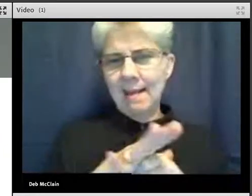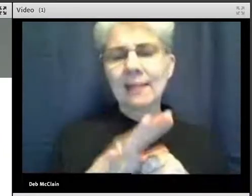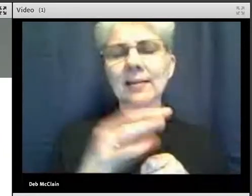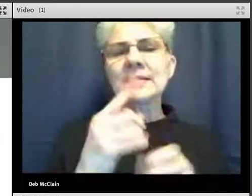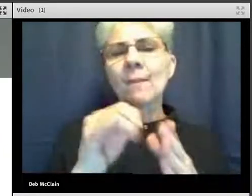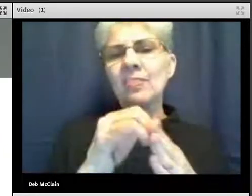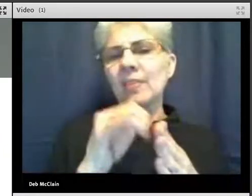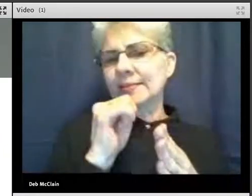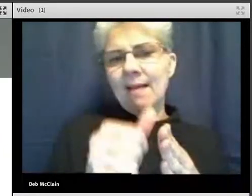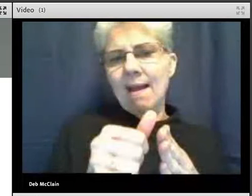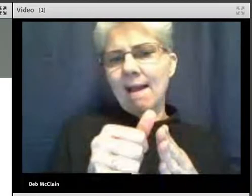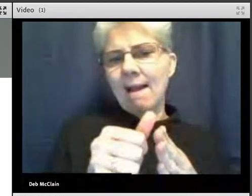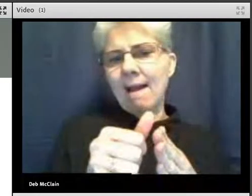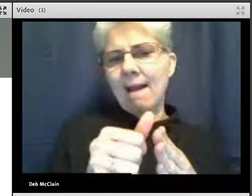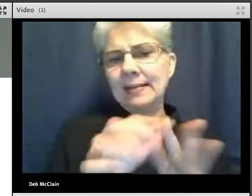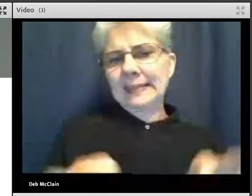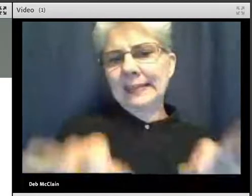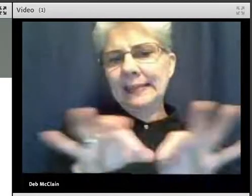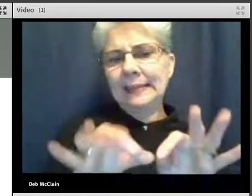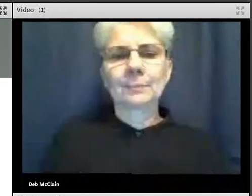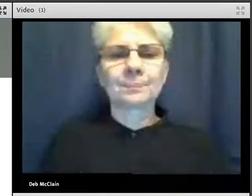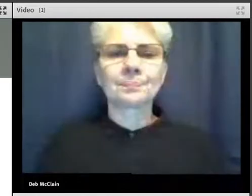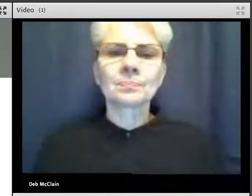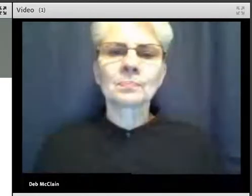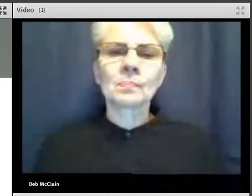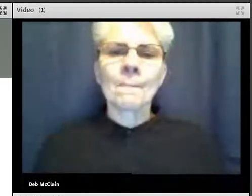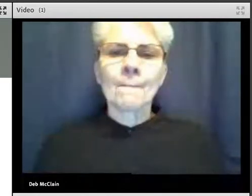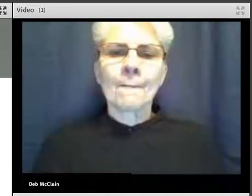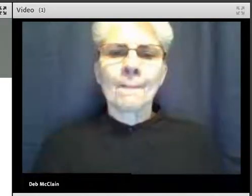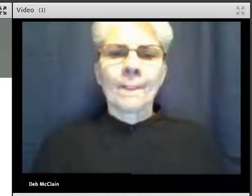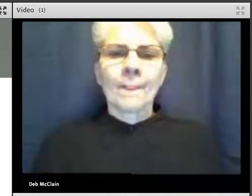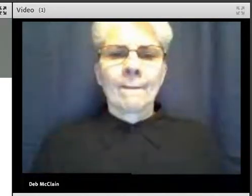And I can't stress that as something that's not not key.